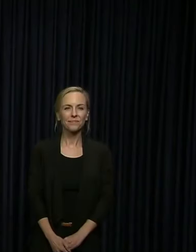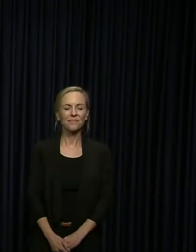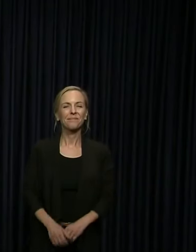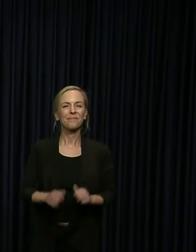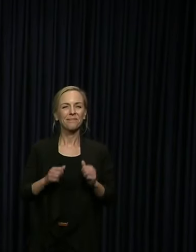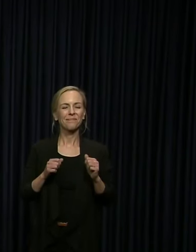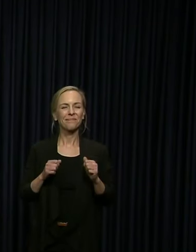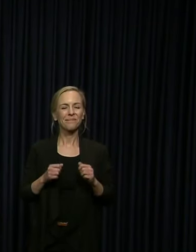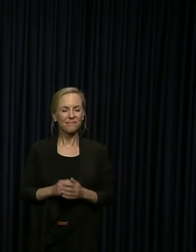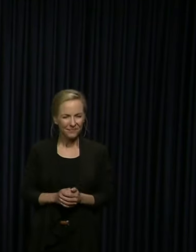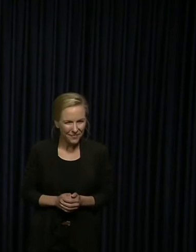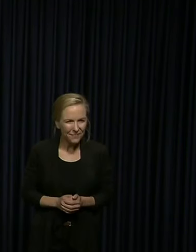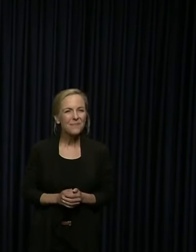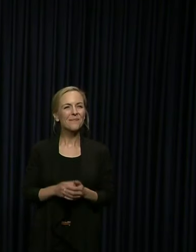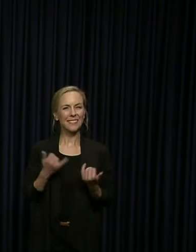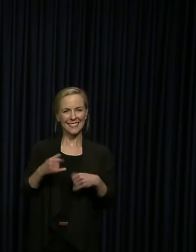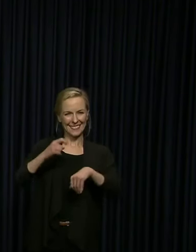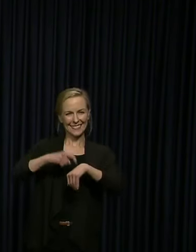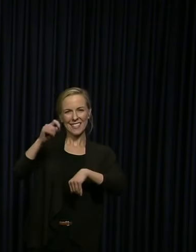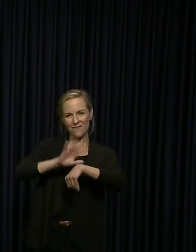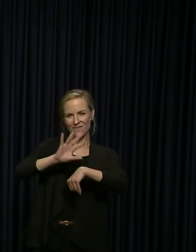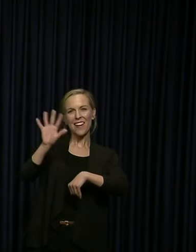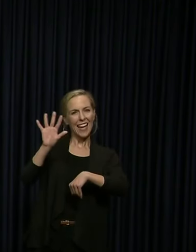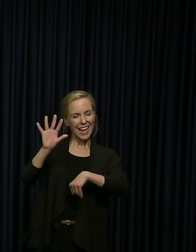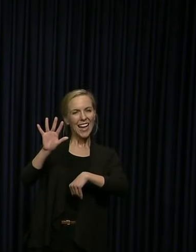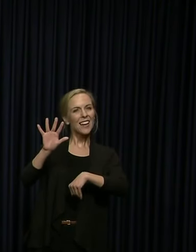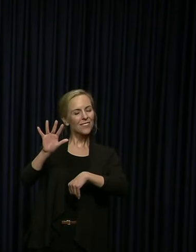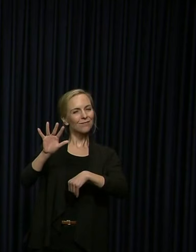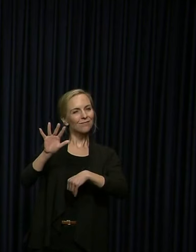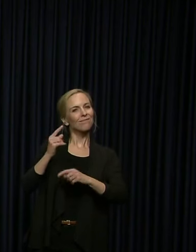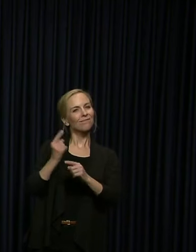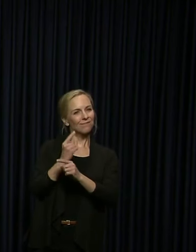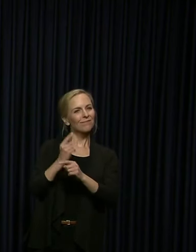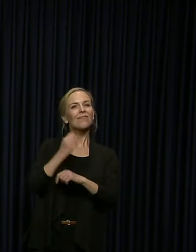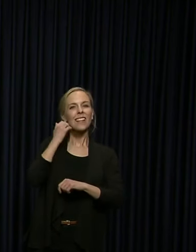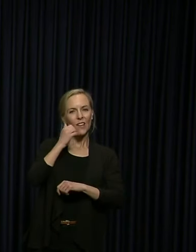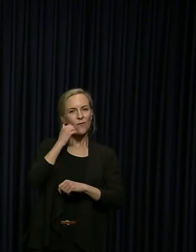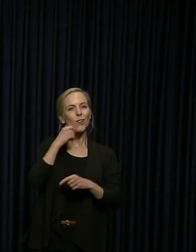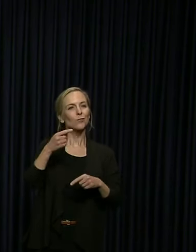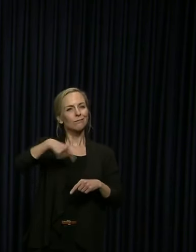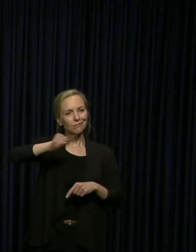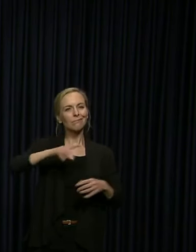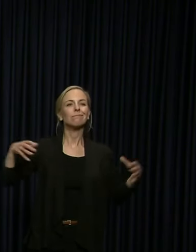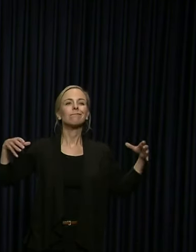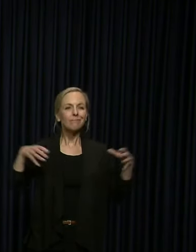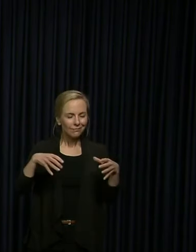THE WAY WE'RE GOING TO DEFEAT THIS CORONAVIRUS IS THROUGH THE TEN STEPS THAT WE TALK ABOUT AT